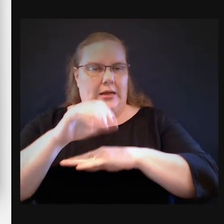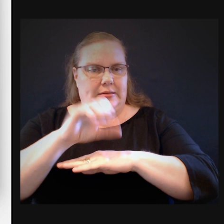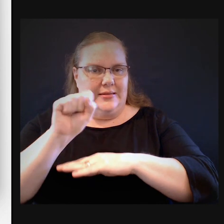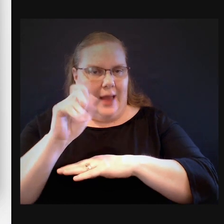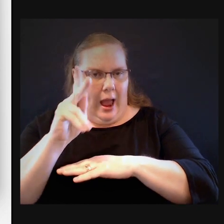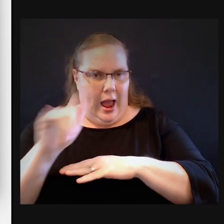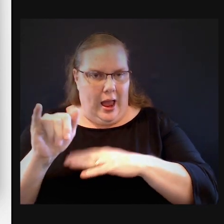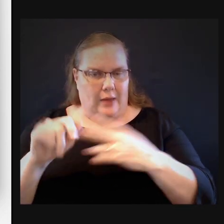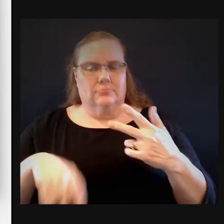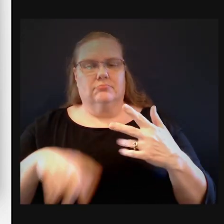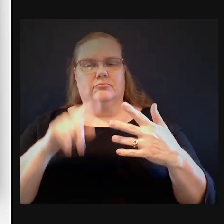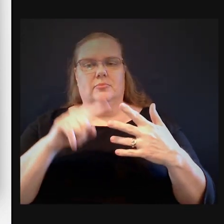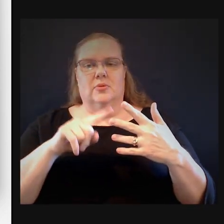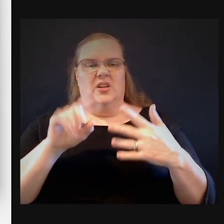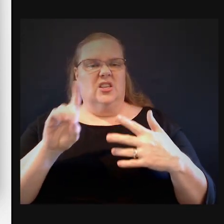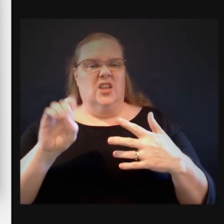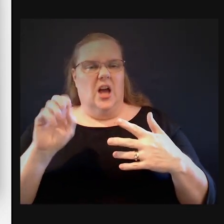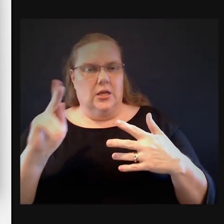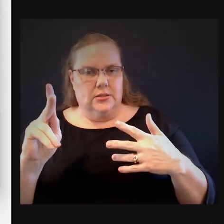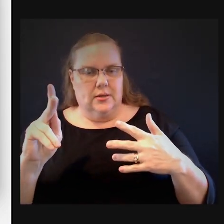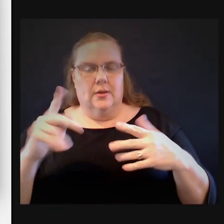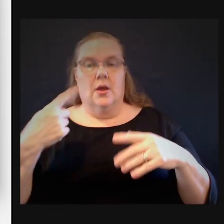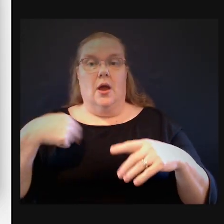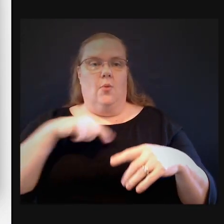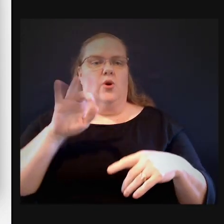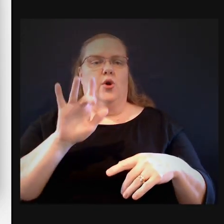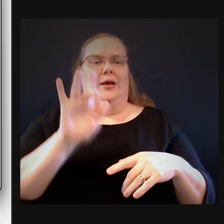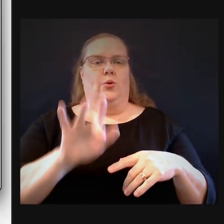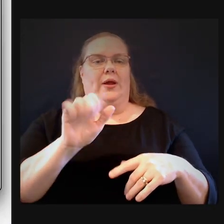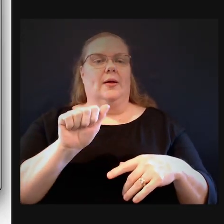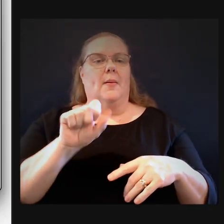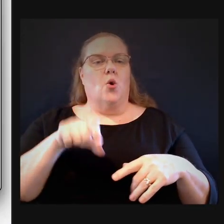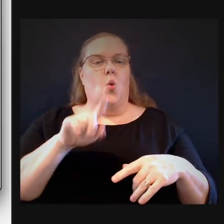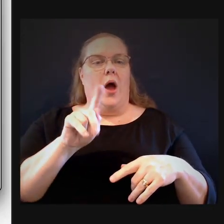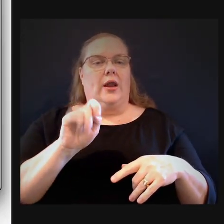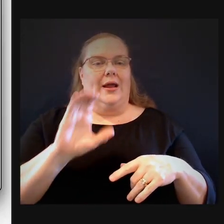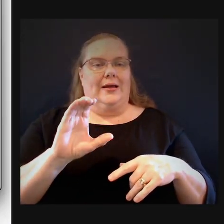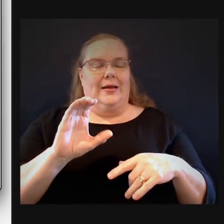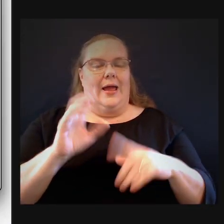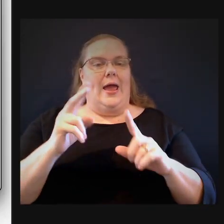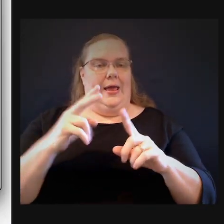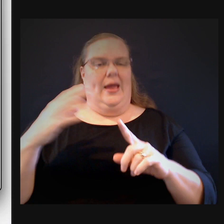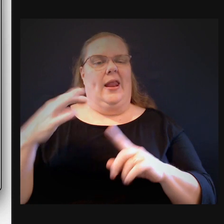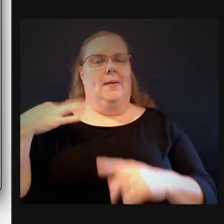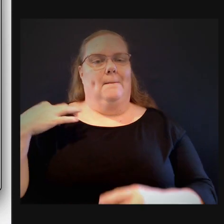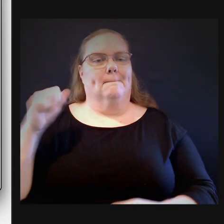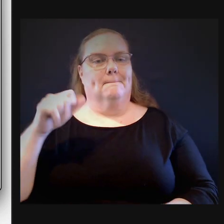We'll go ahead and pick Aquatic and click Apply. Now you'll be able to see